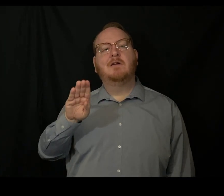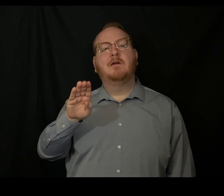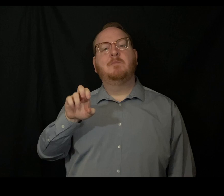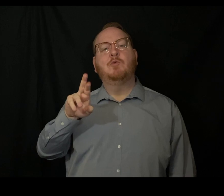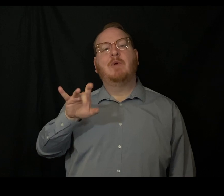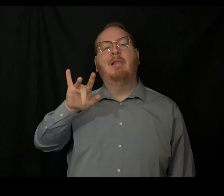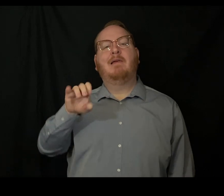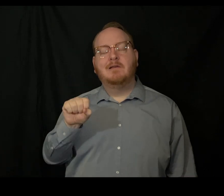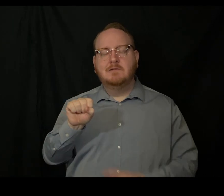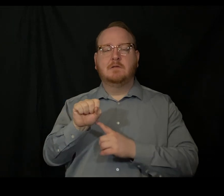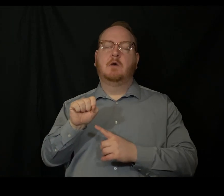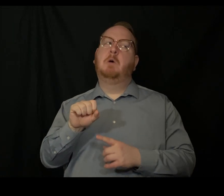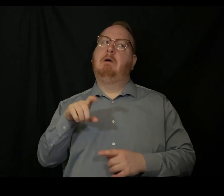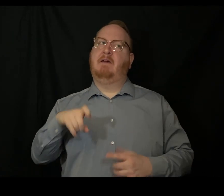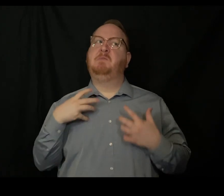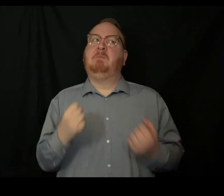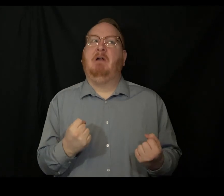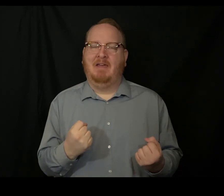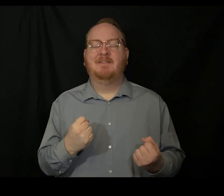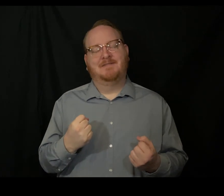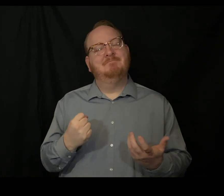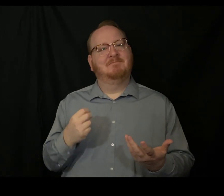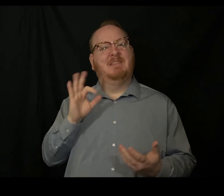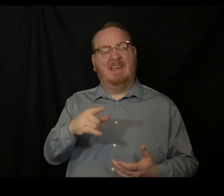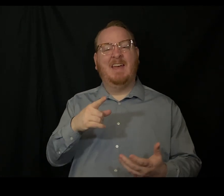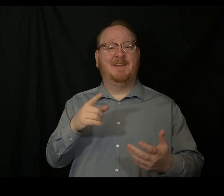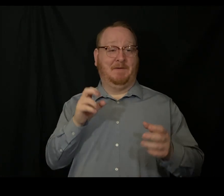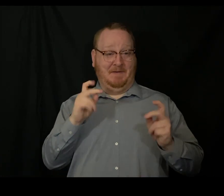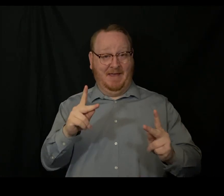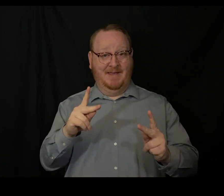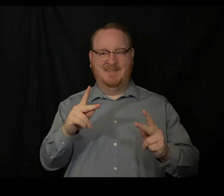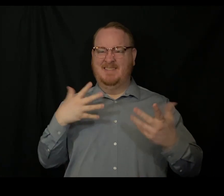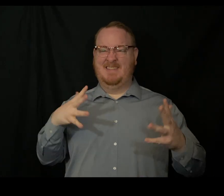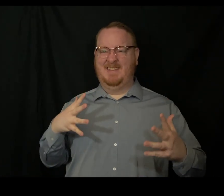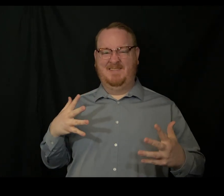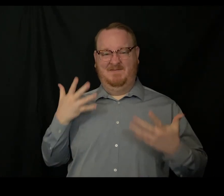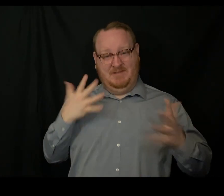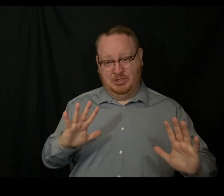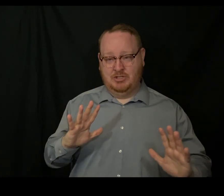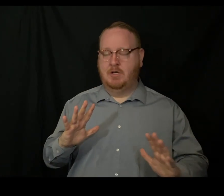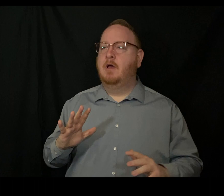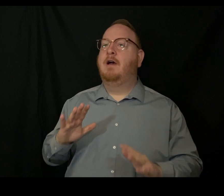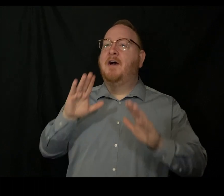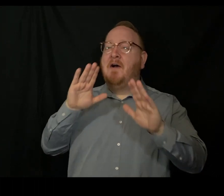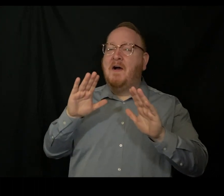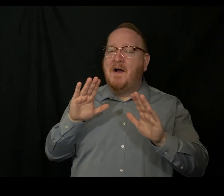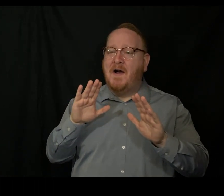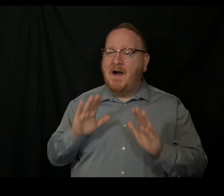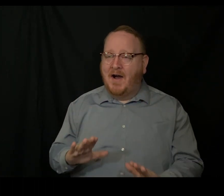that was one of my favorites. Okay, that's it and I talked too long. Janel Frost: That was awesome, and I have a good one you know,